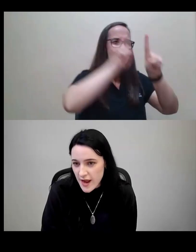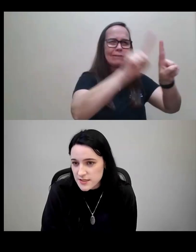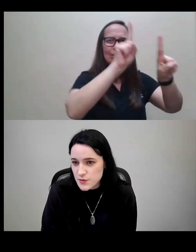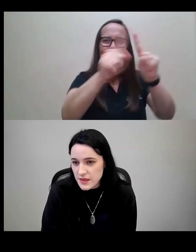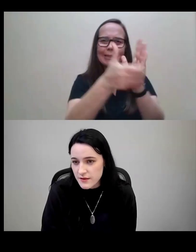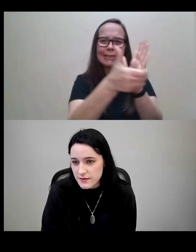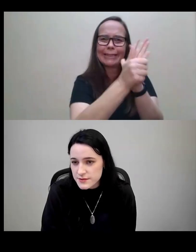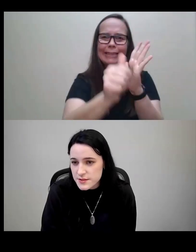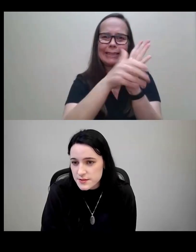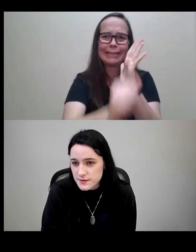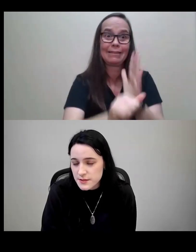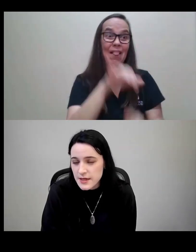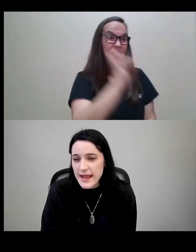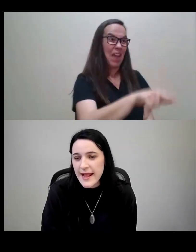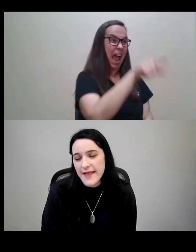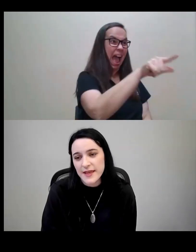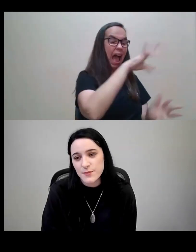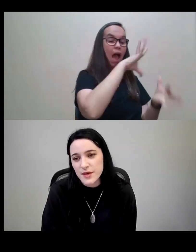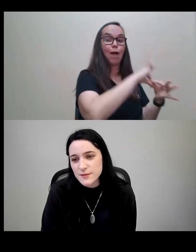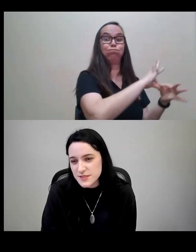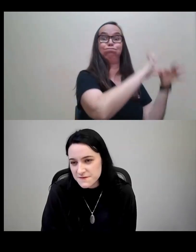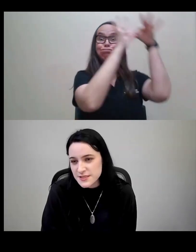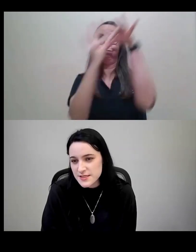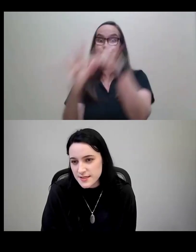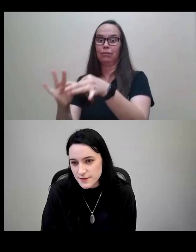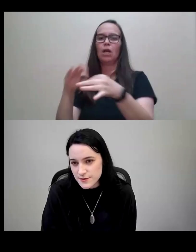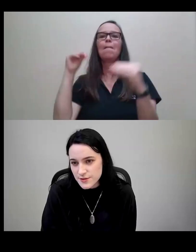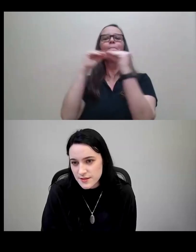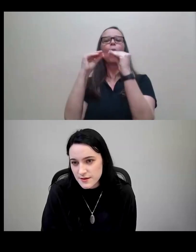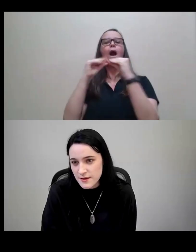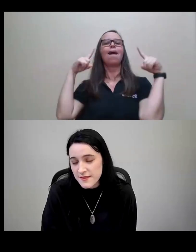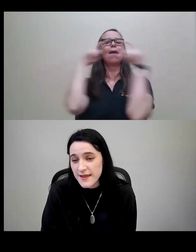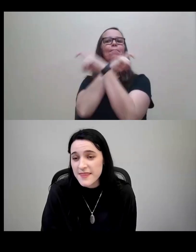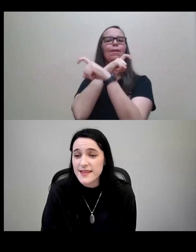to interact with others. And they can pick up different skills that